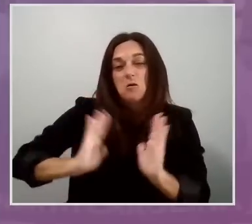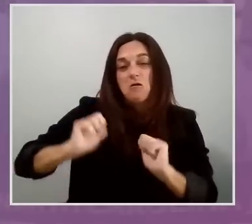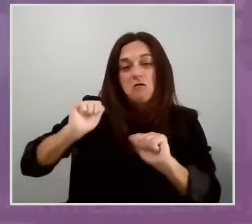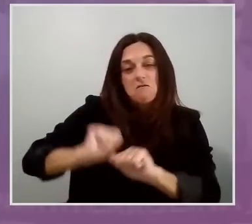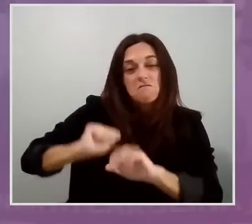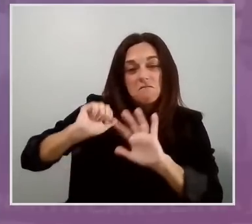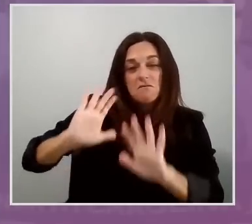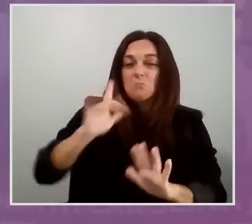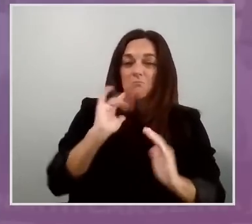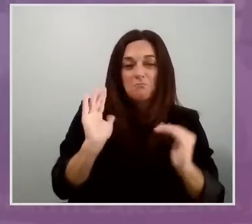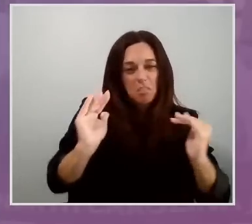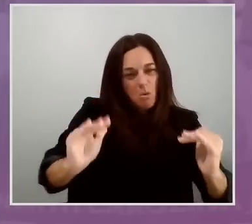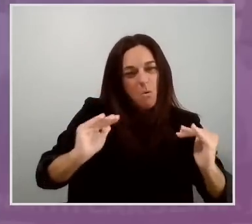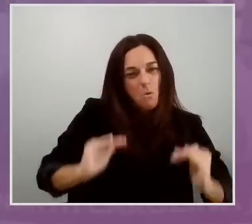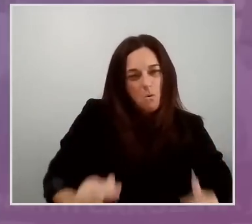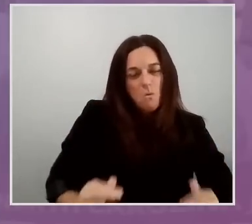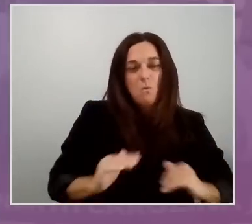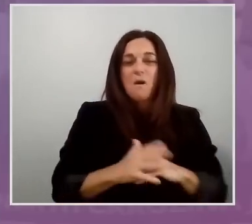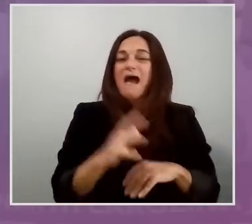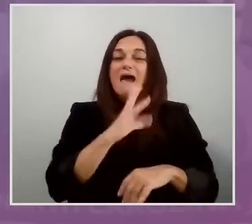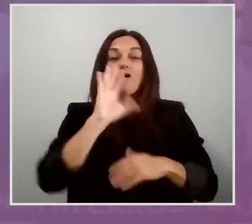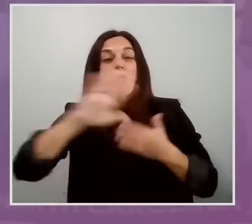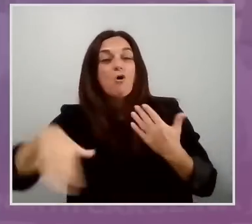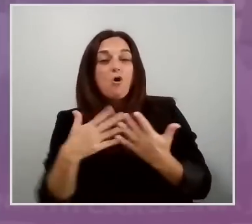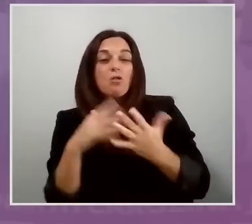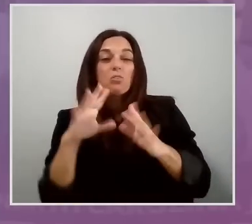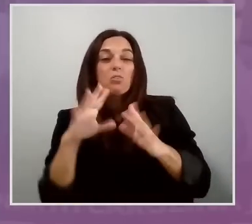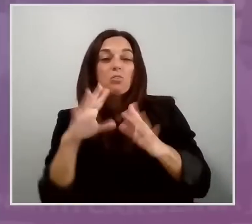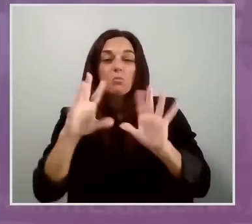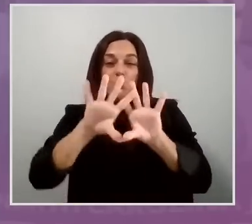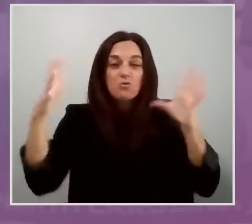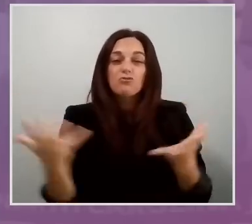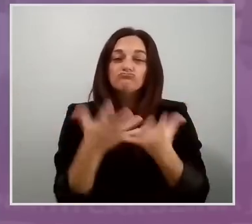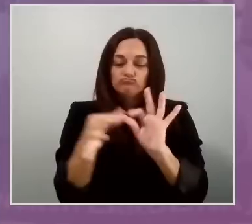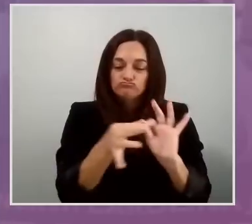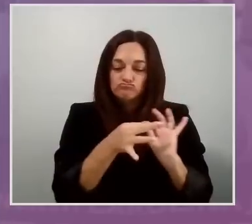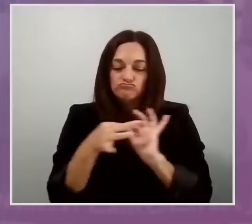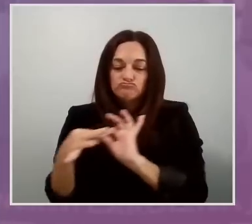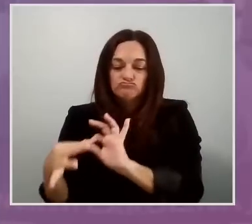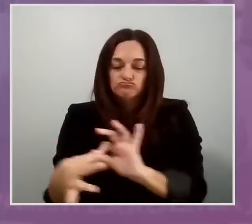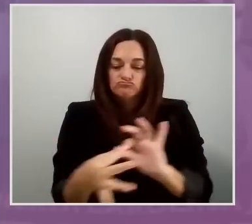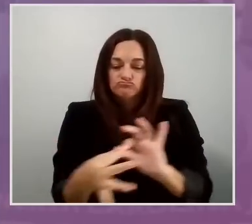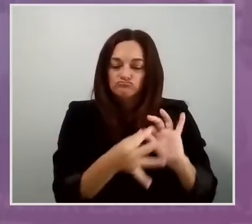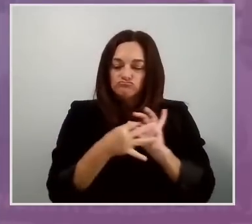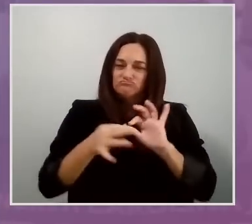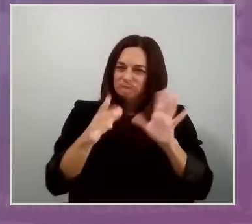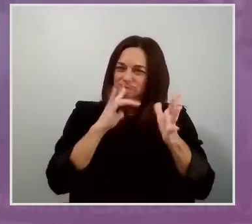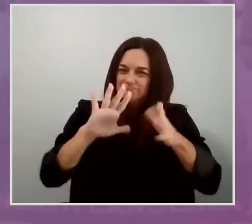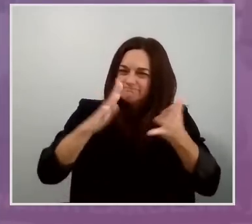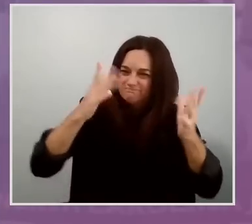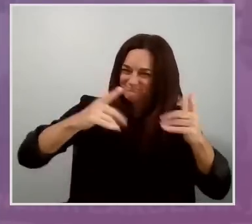MOUNTAINS AND HILLS BE MADE LOW